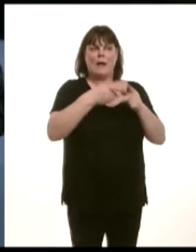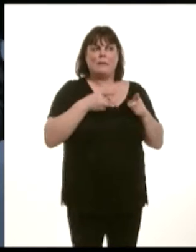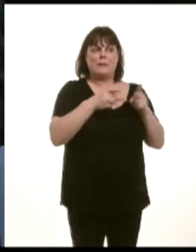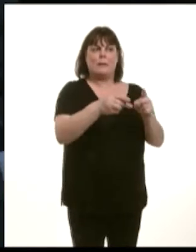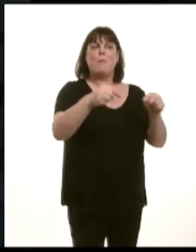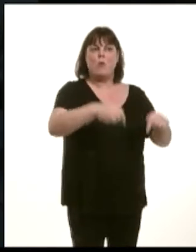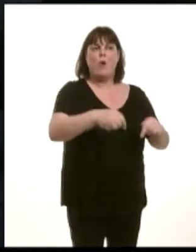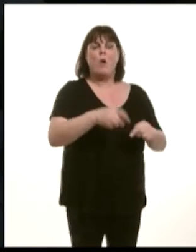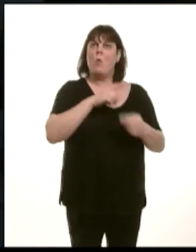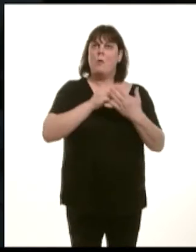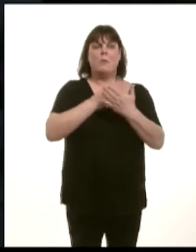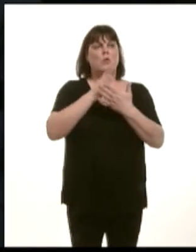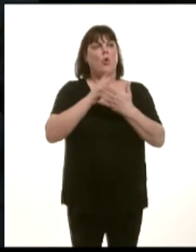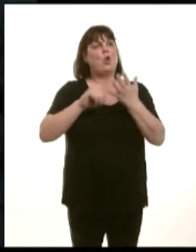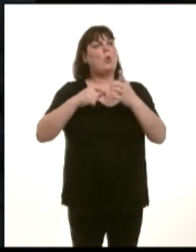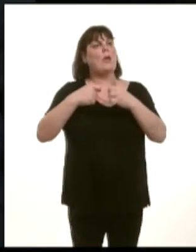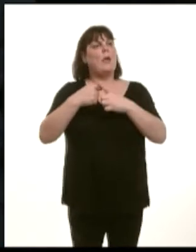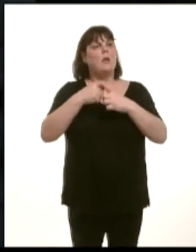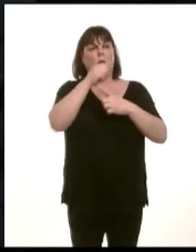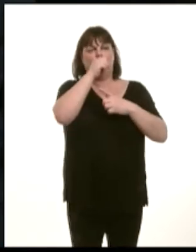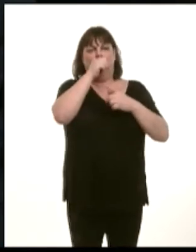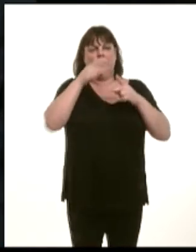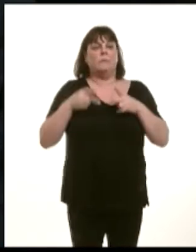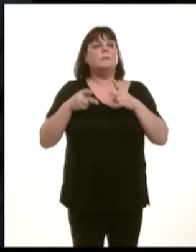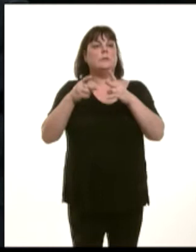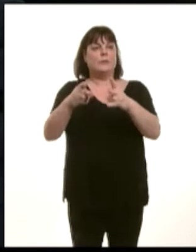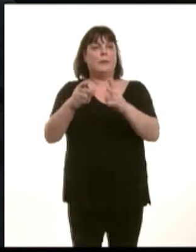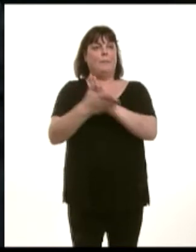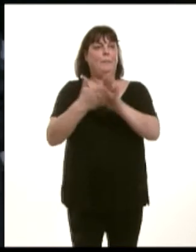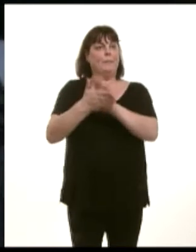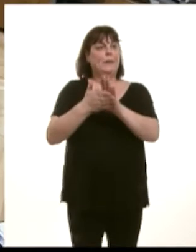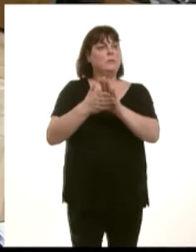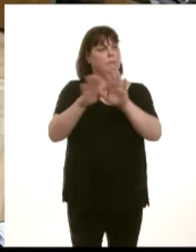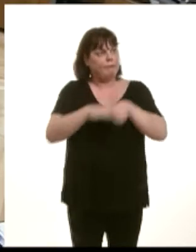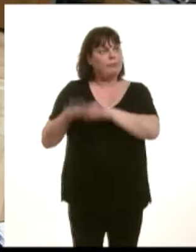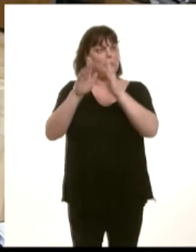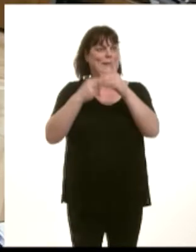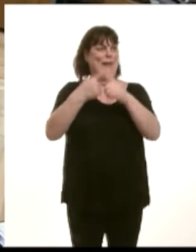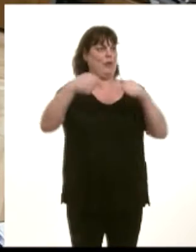make sure that that certainly does not get tax devolution off to a bad start here? Carwyn Jones: Well, yes.